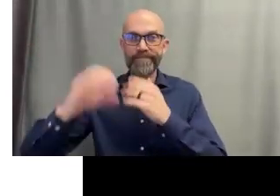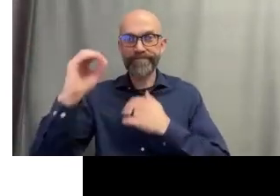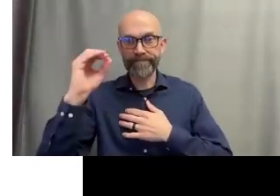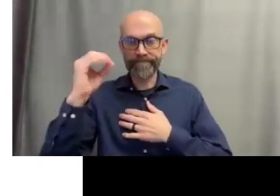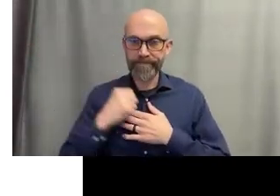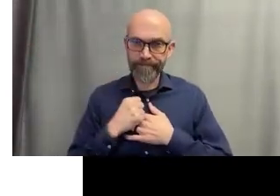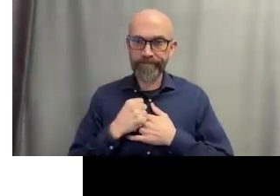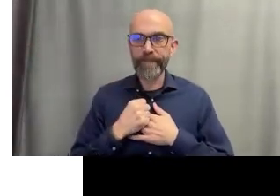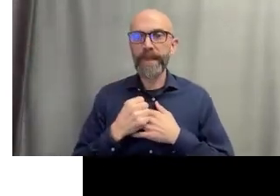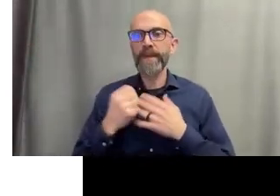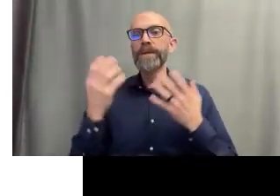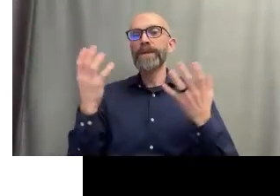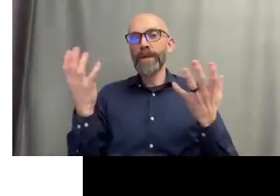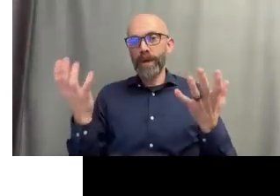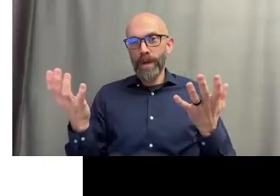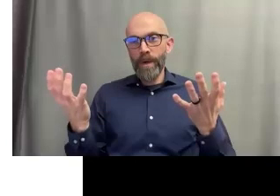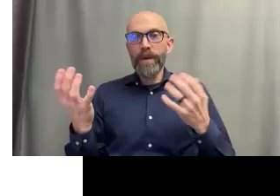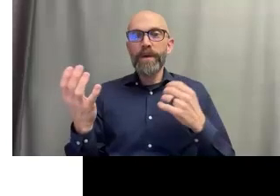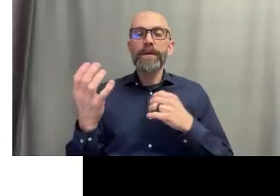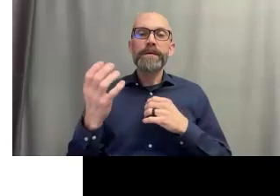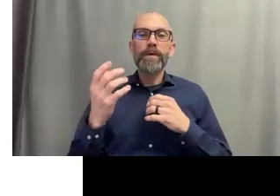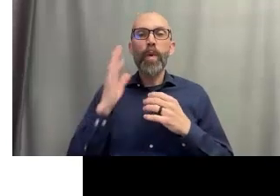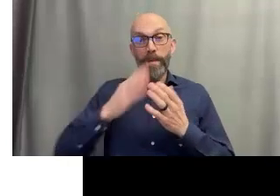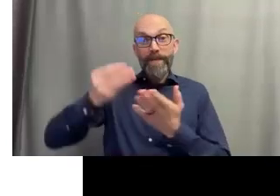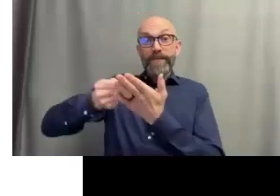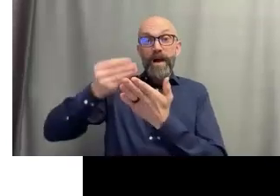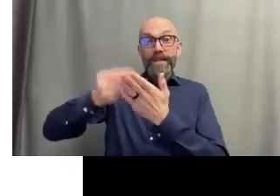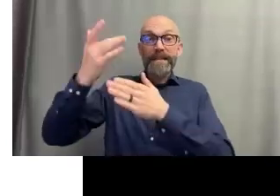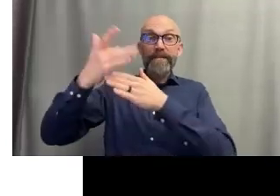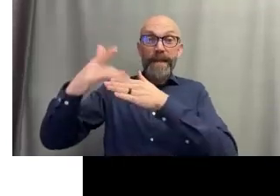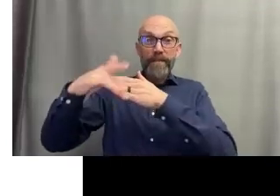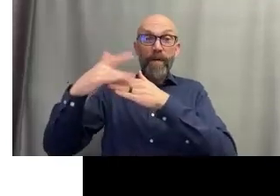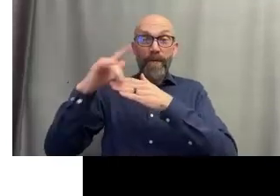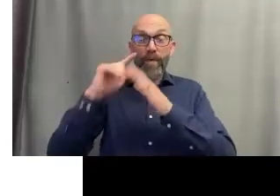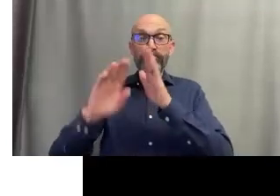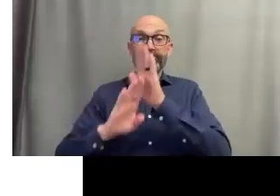you know, there will be funds available for developing the course material.